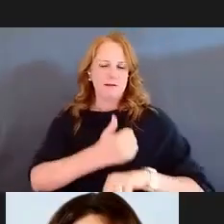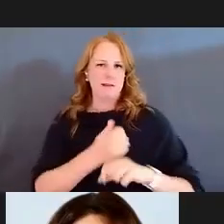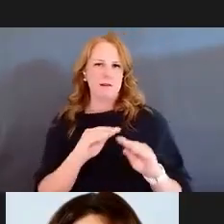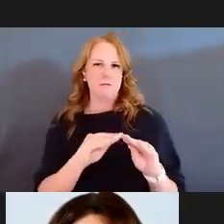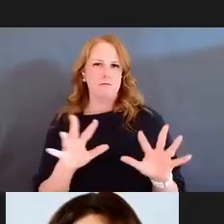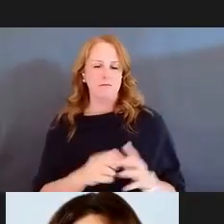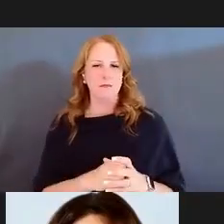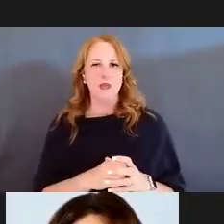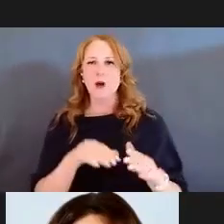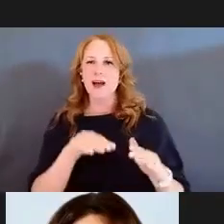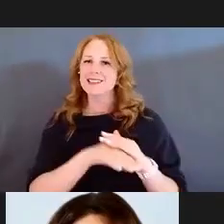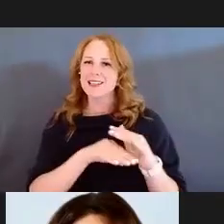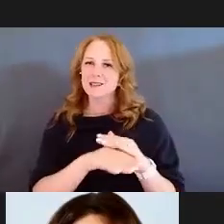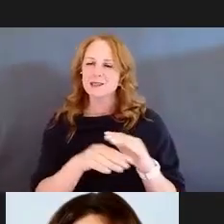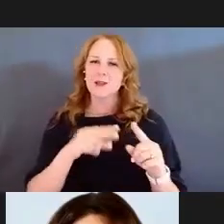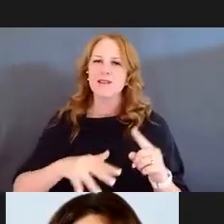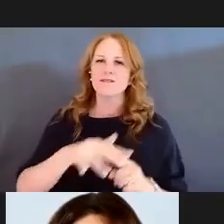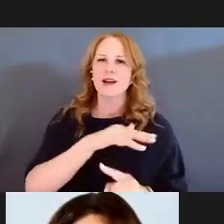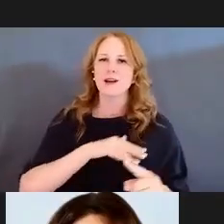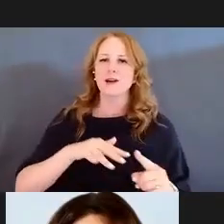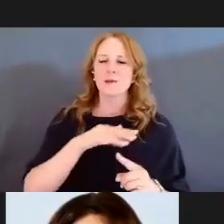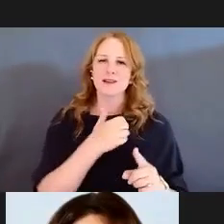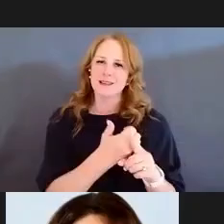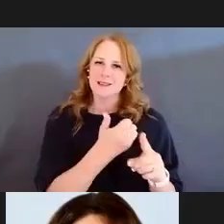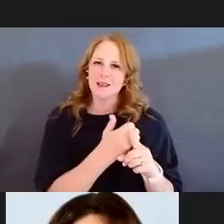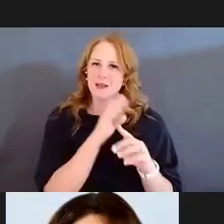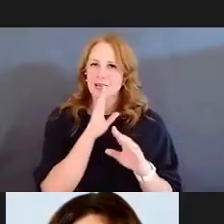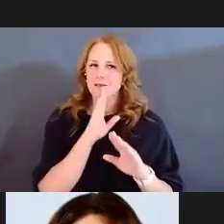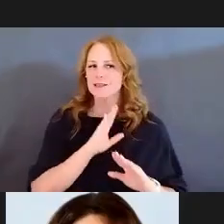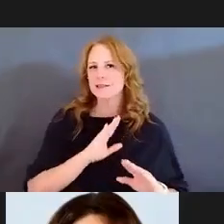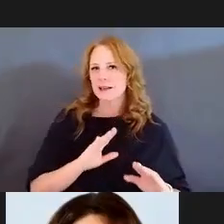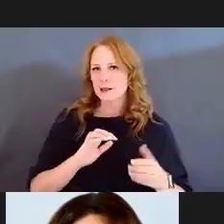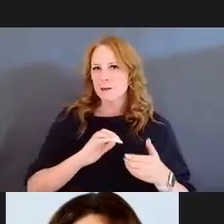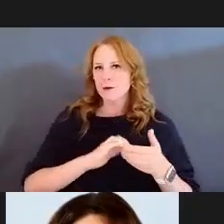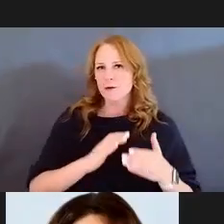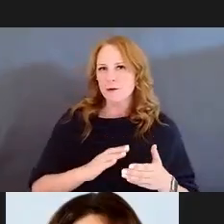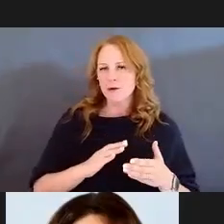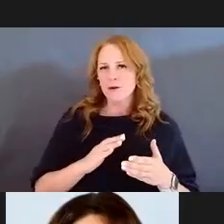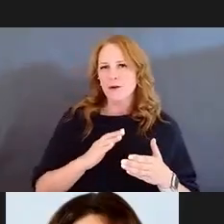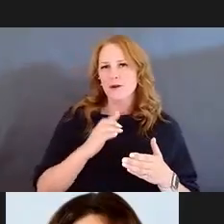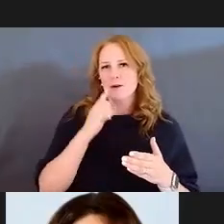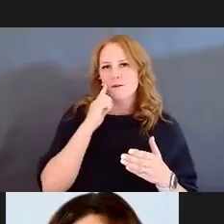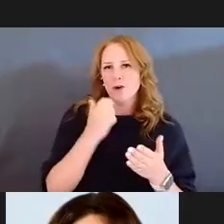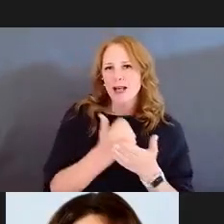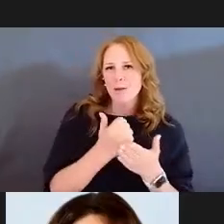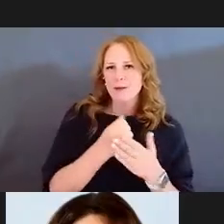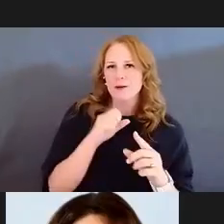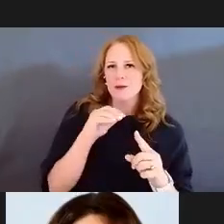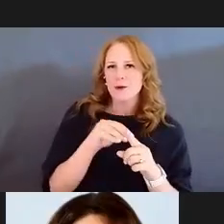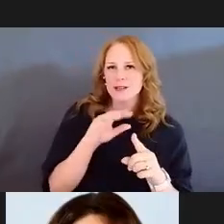environment begins acting as a silent perch supporting orientation supporting with navigation